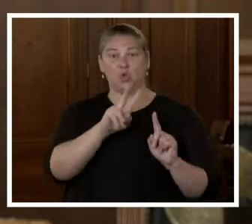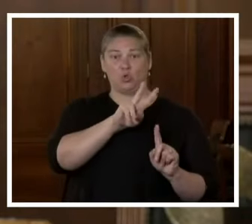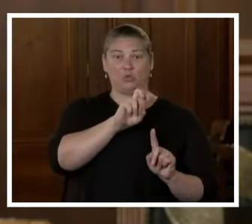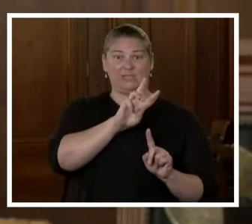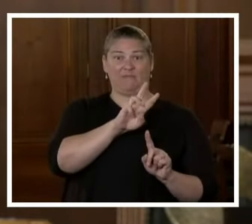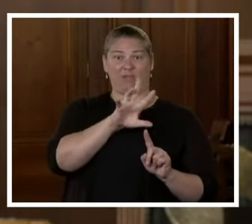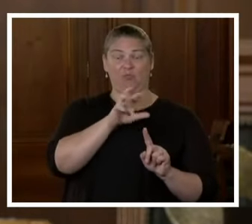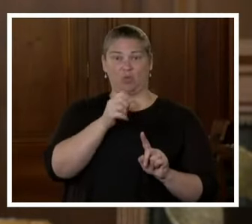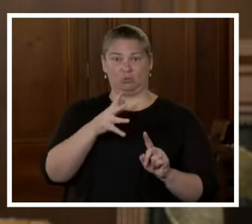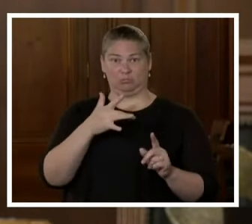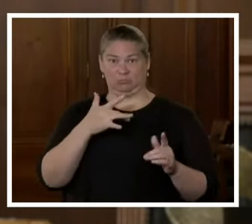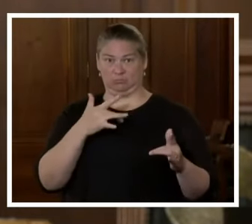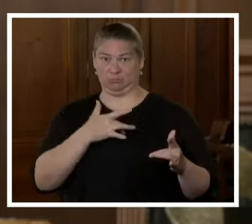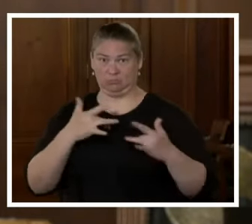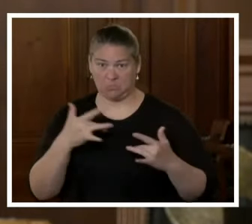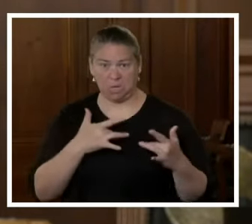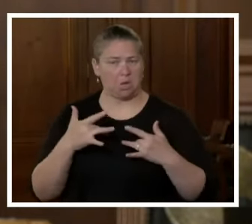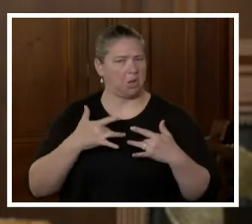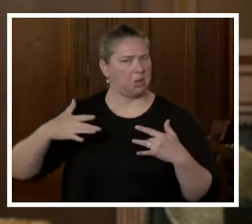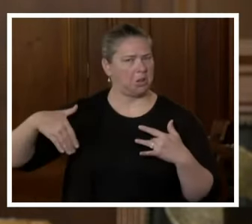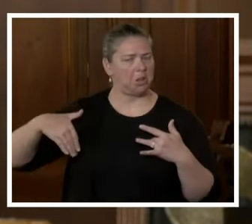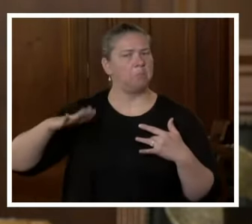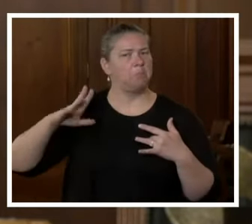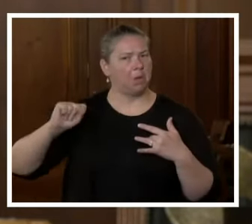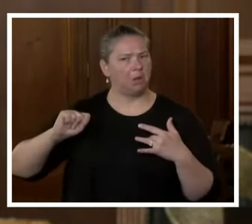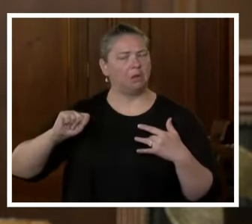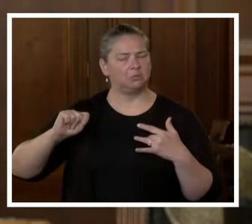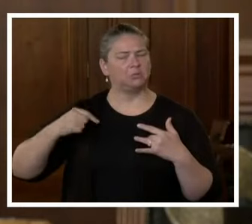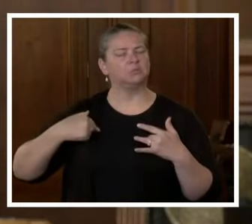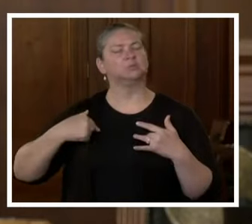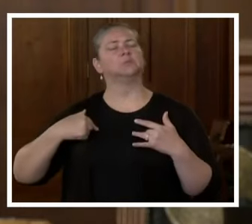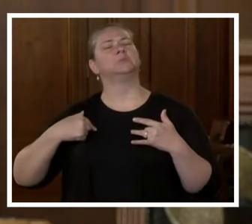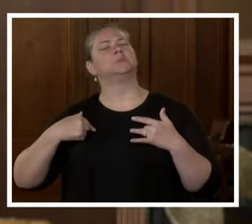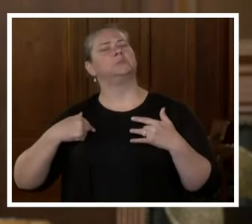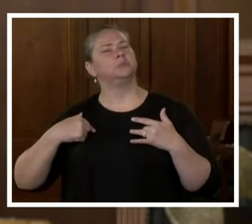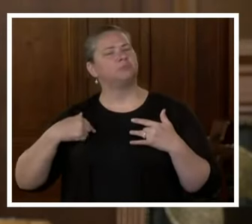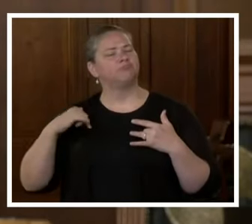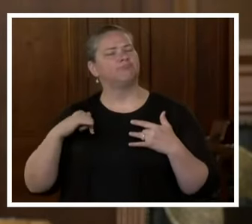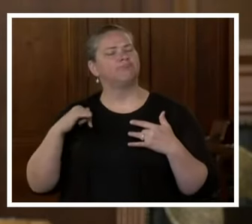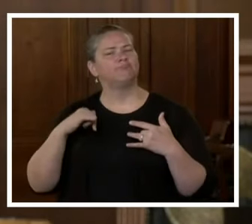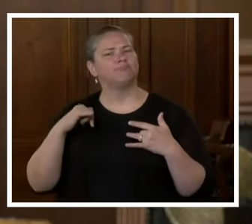YOU CAN PROBABLY GET IN TOMORROW OR THE NEXT DAY IN LOUISVILLE AND LEXINGTON, BUT LOOK AT